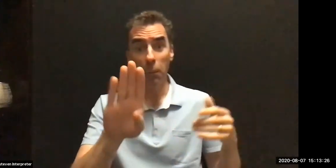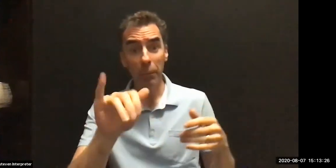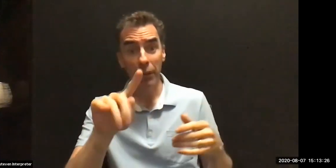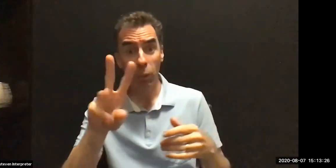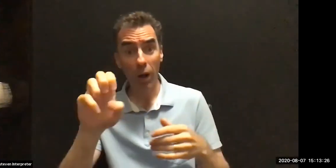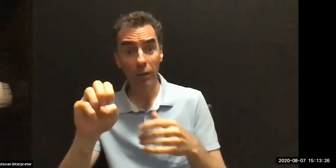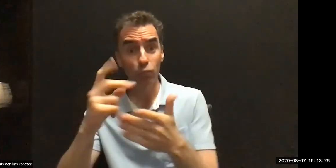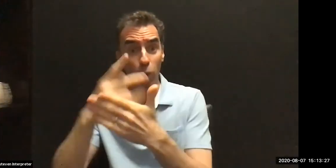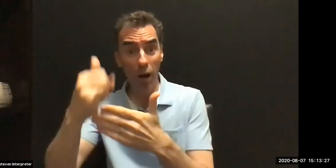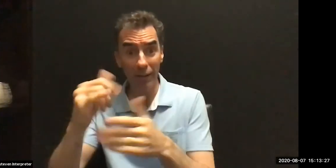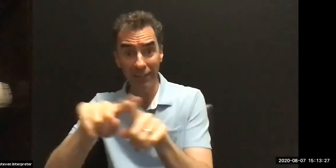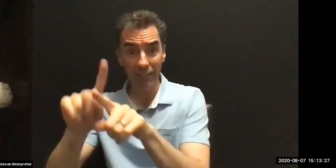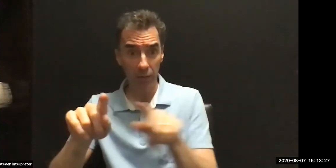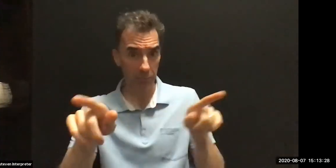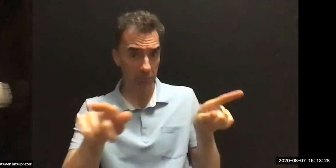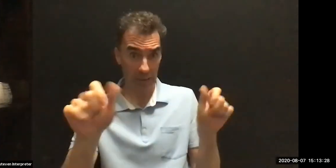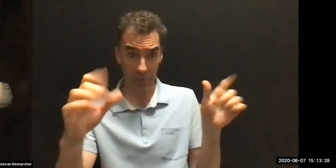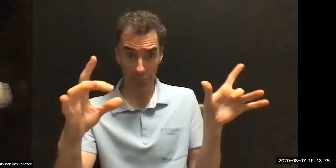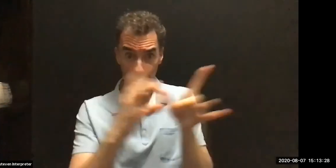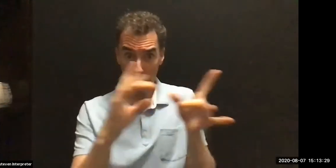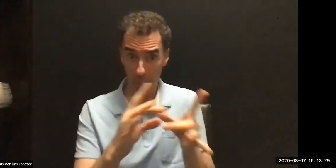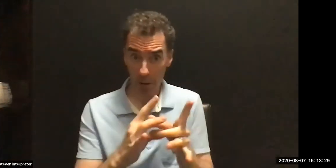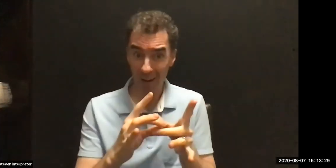Karen Crocket: Projects. Karen Crocket: Yes. Who would I talked to about that.